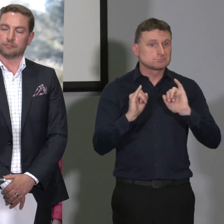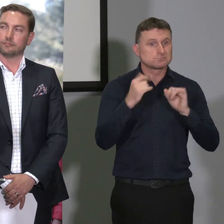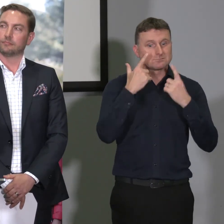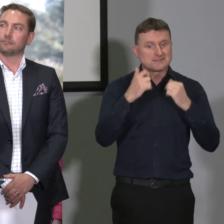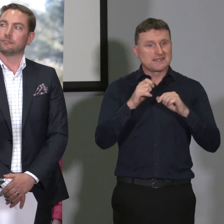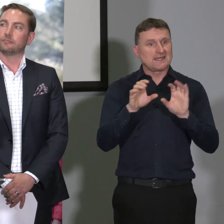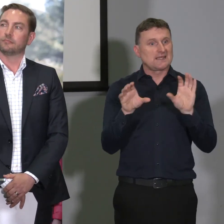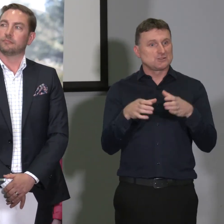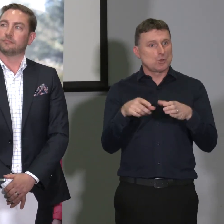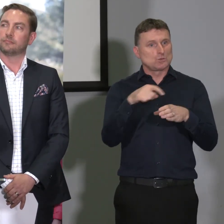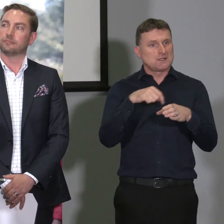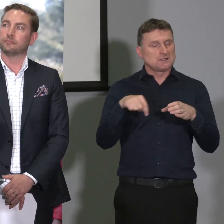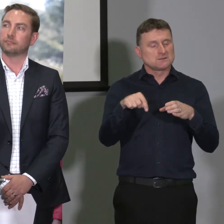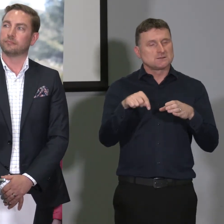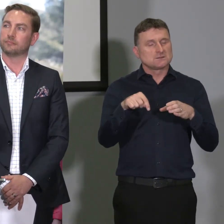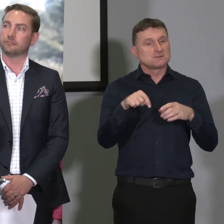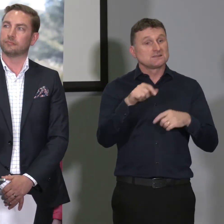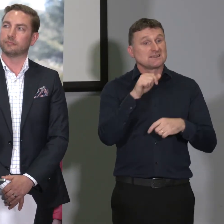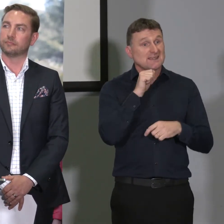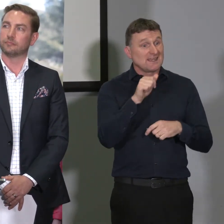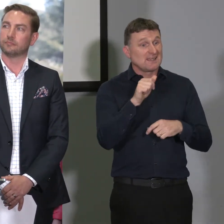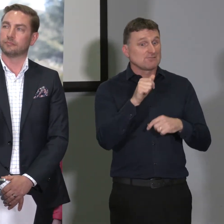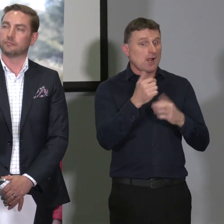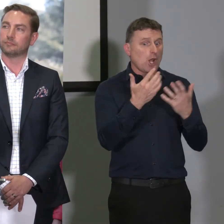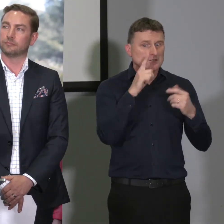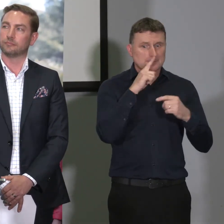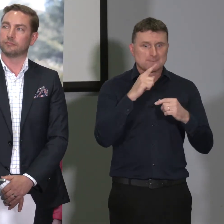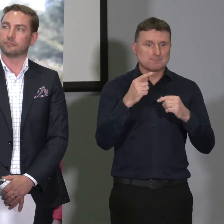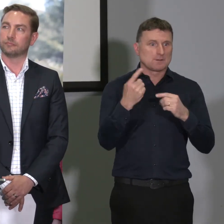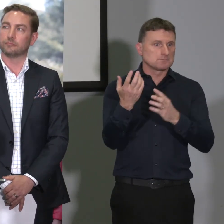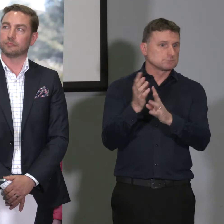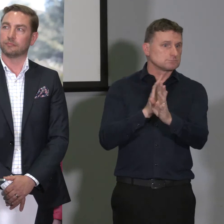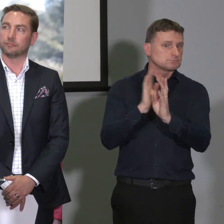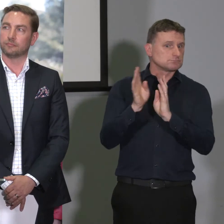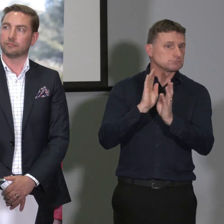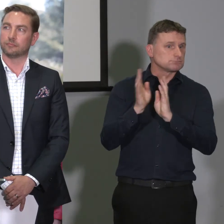day basis. When we have escalating acute demand, and